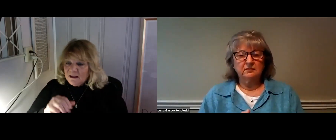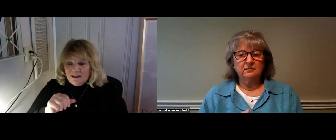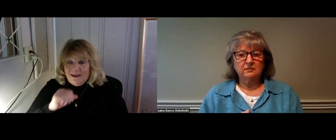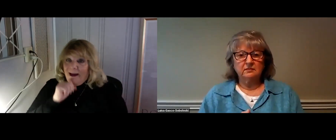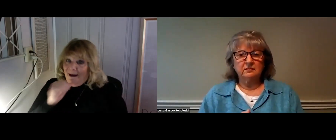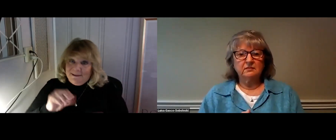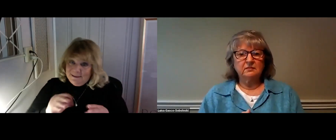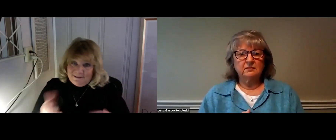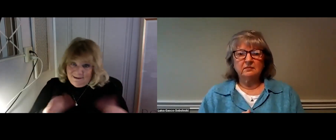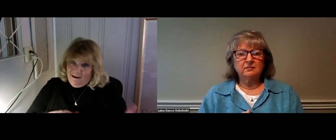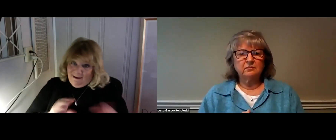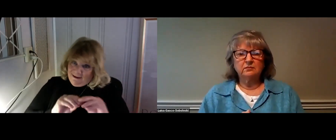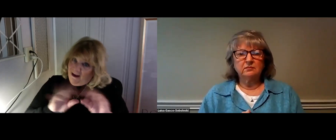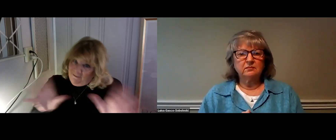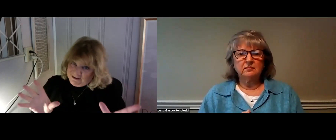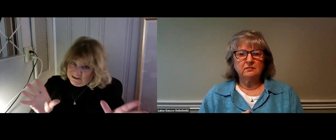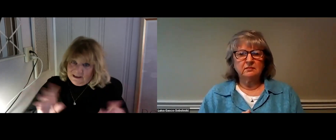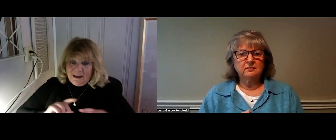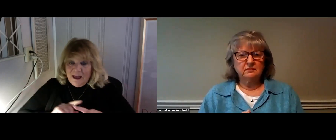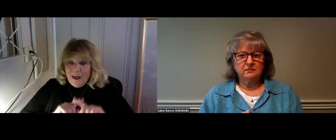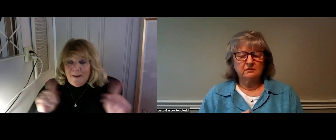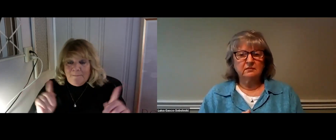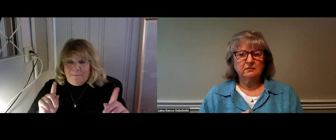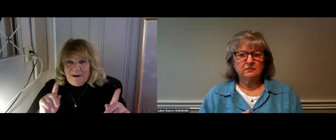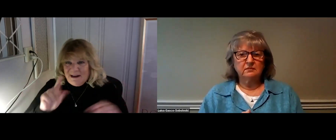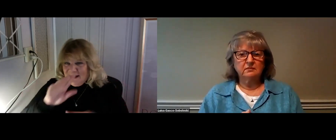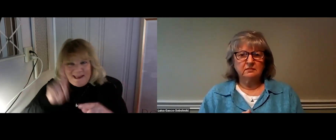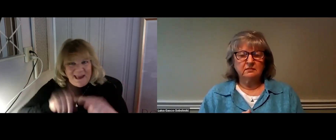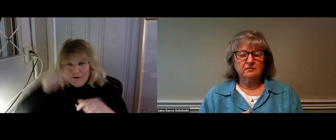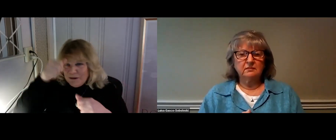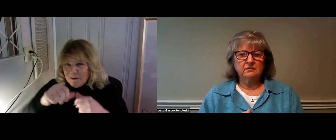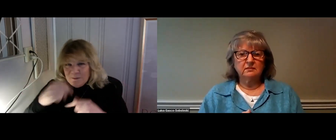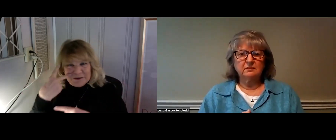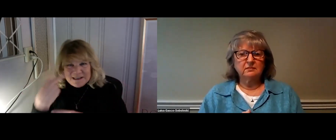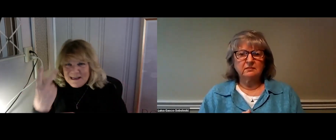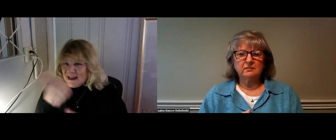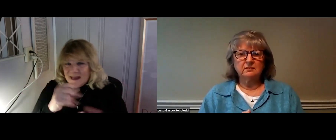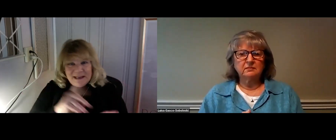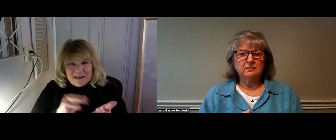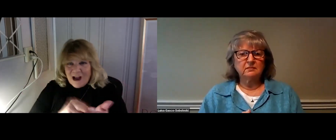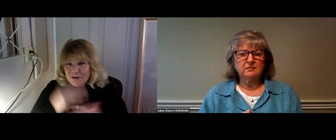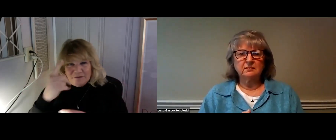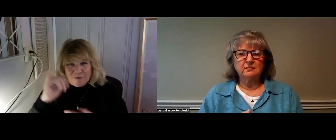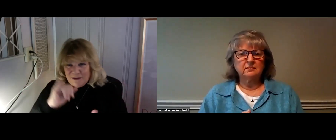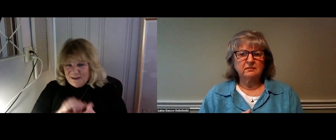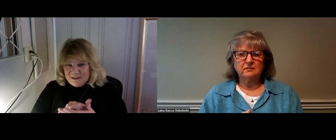I didn't die, obviously, but I can't remember seeing any doctor for this.